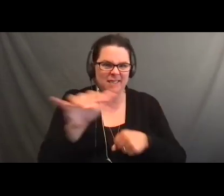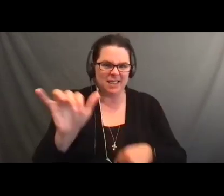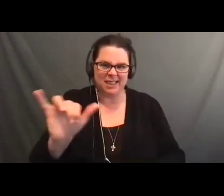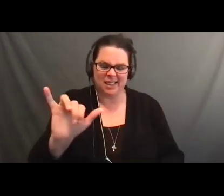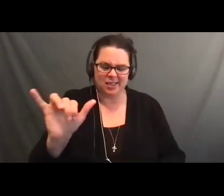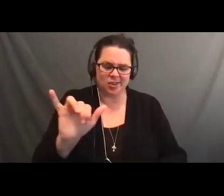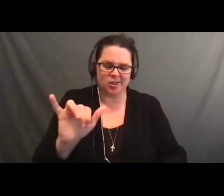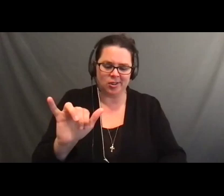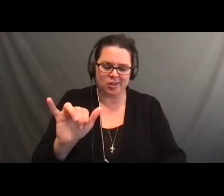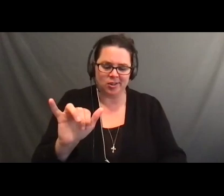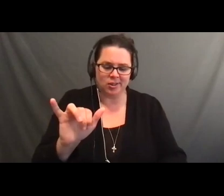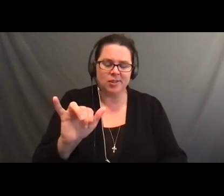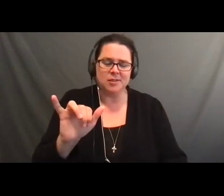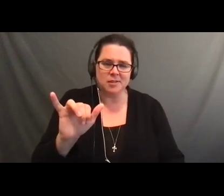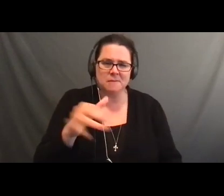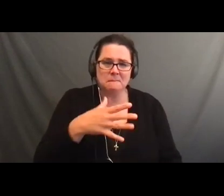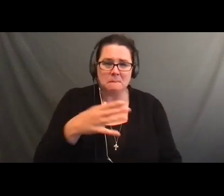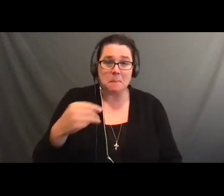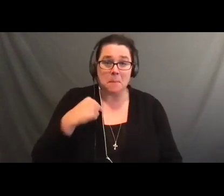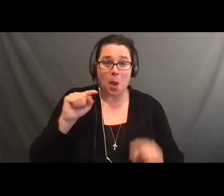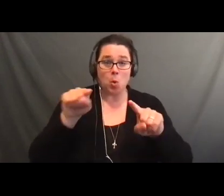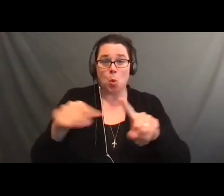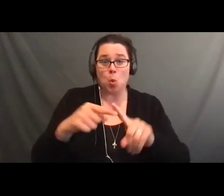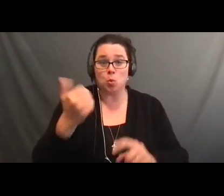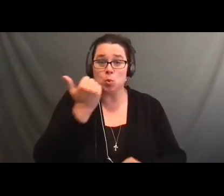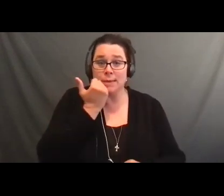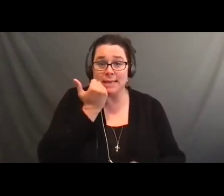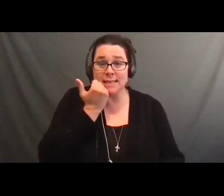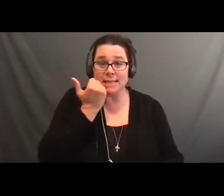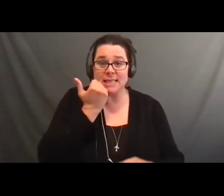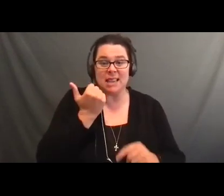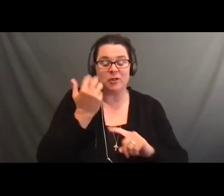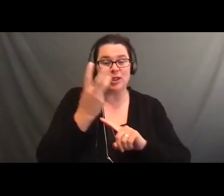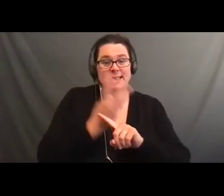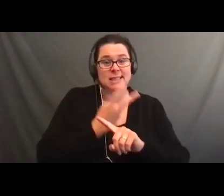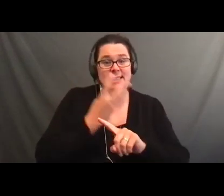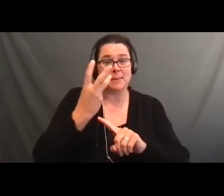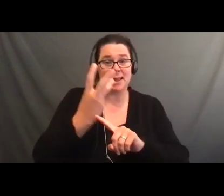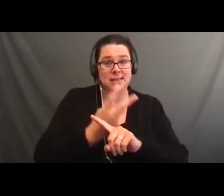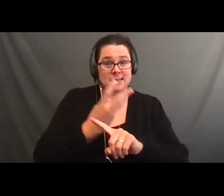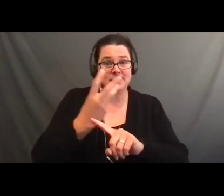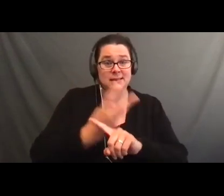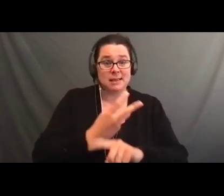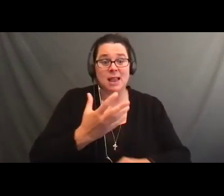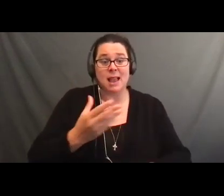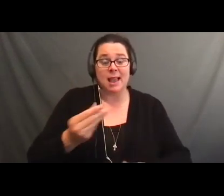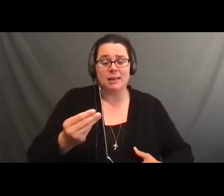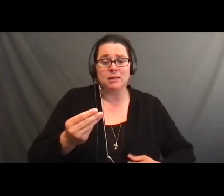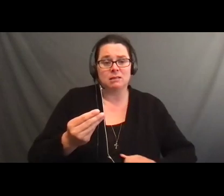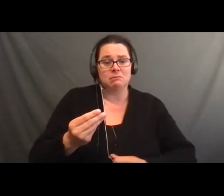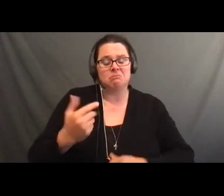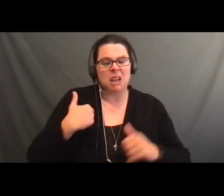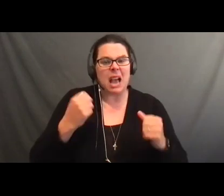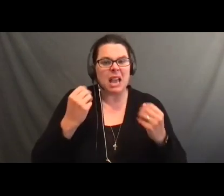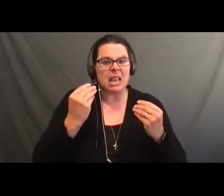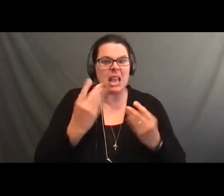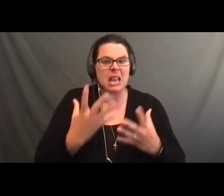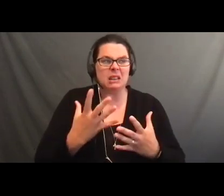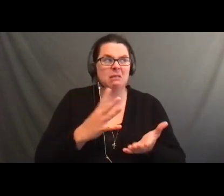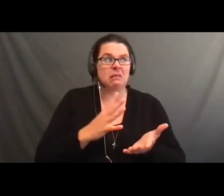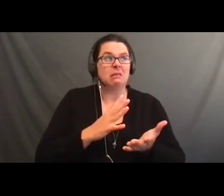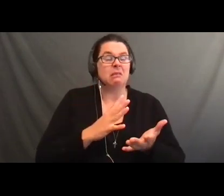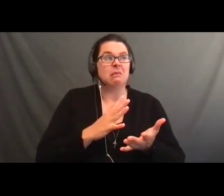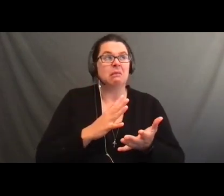And I go to the dentist every six months and I can pretty much count on hearing about it